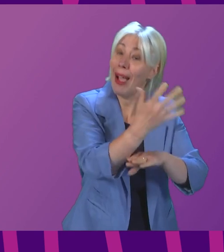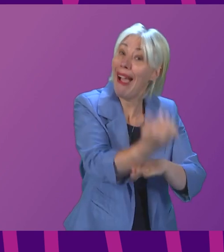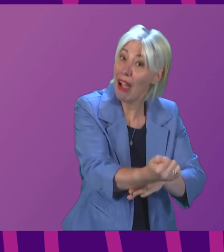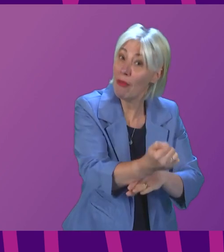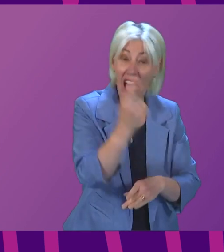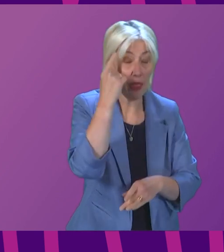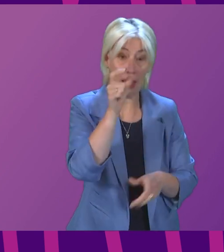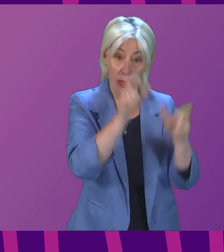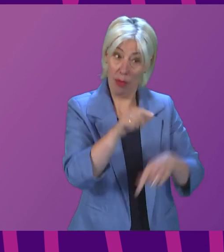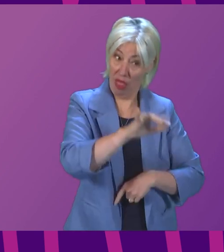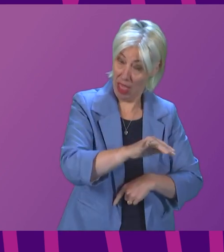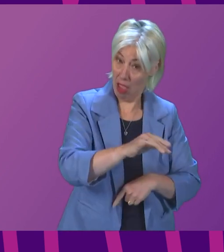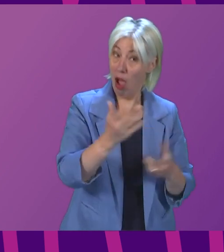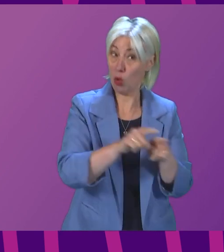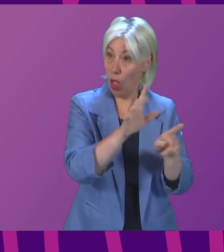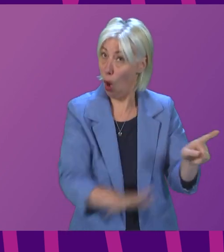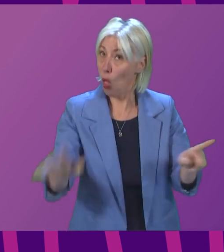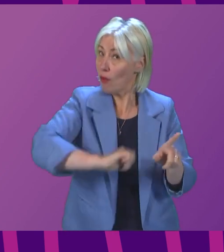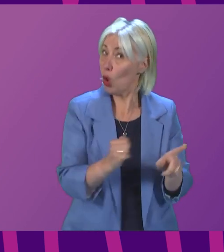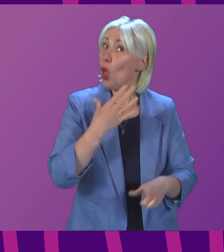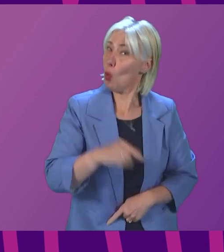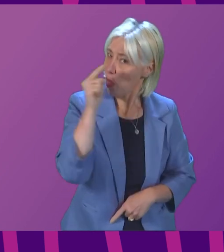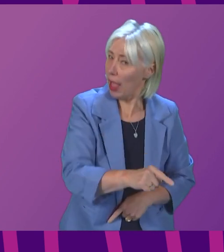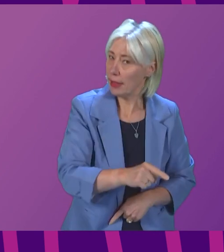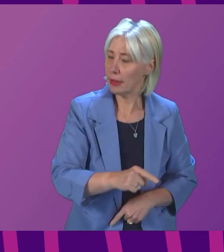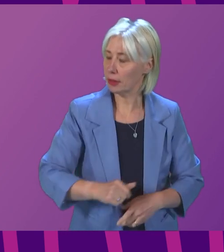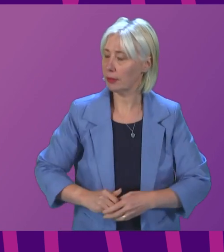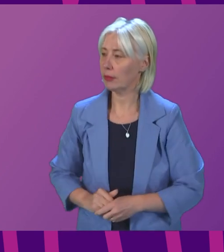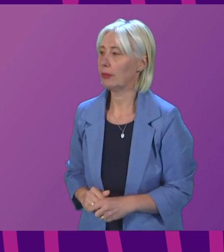Glasgow and across Scotland will want to see.